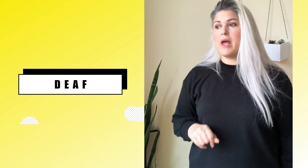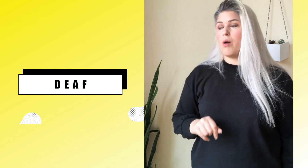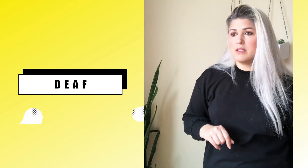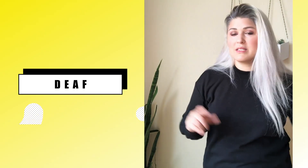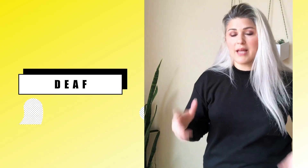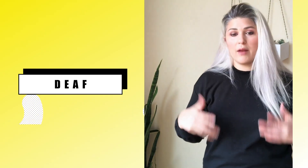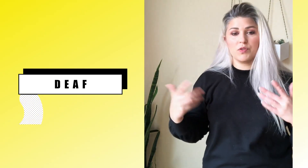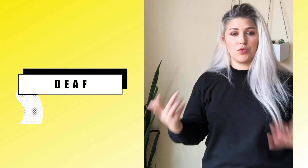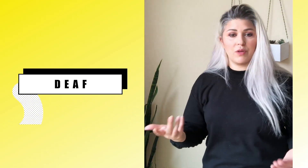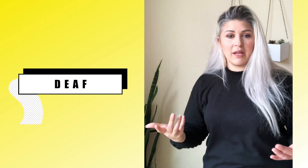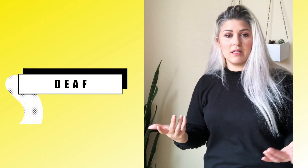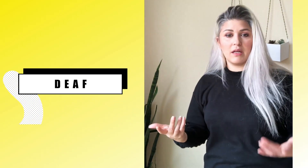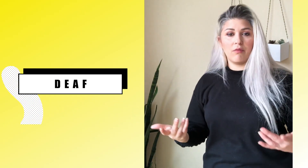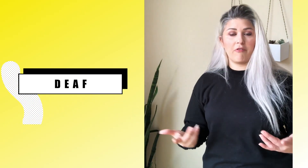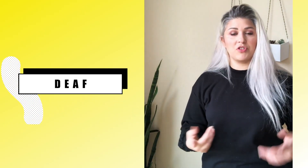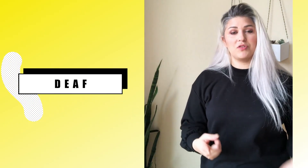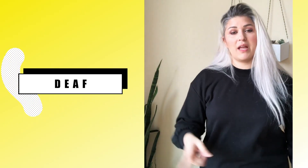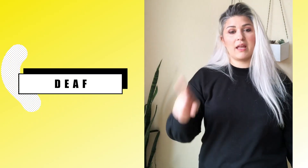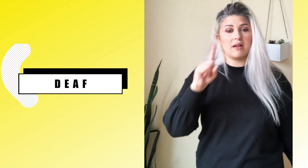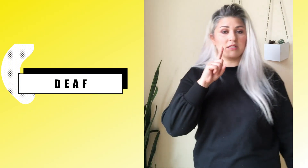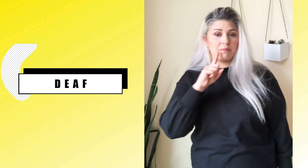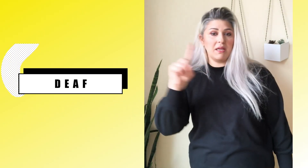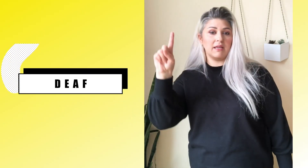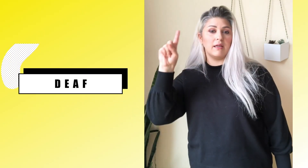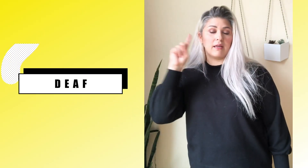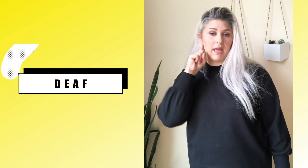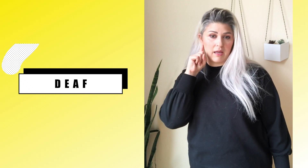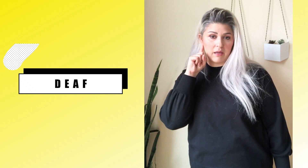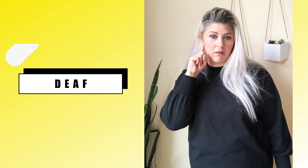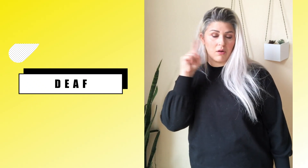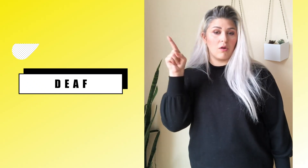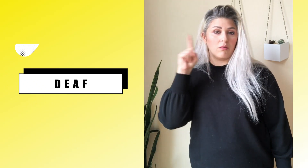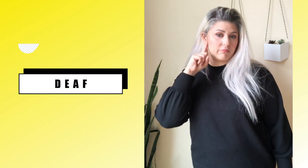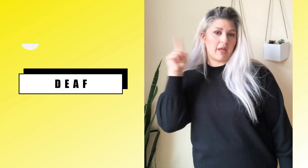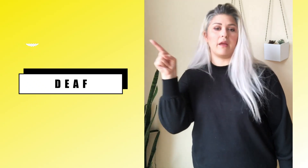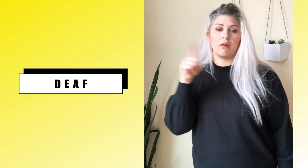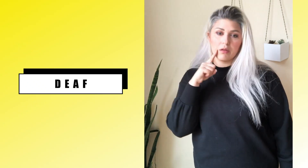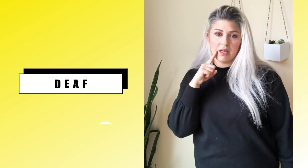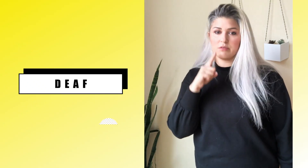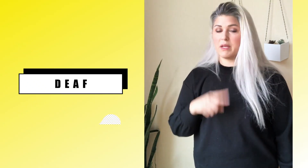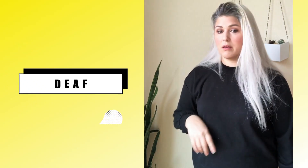Now the sign was created in reference to saying can't speak, can't hear, can't hear, can't speak.